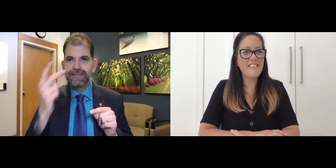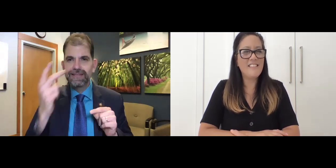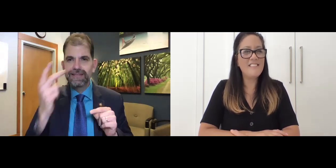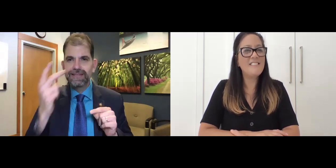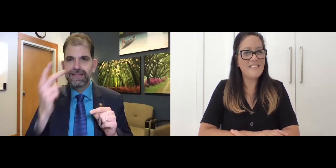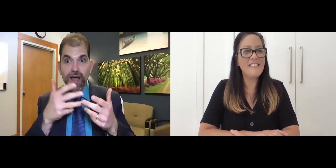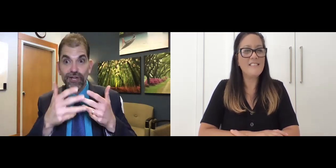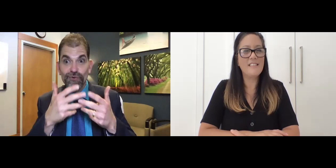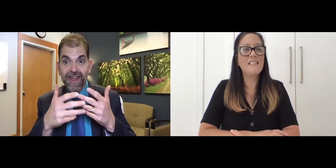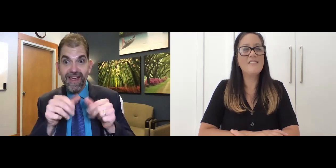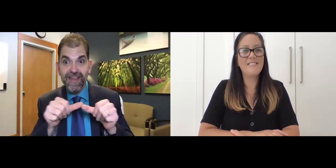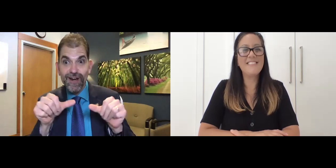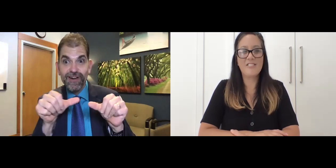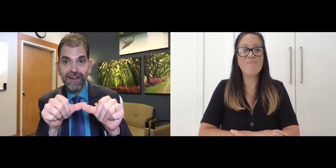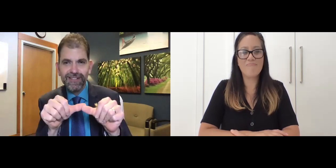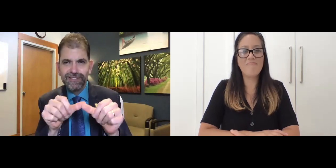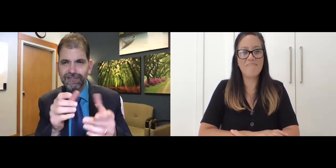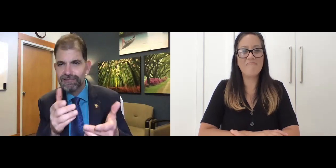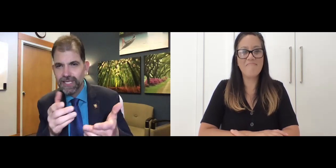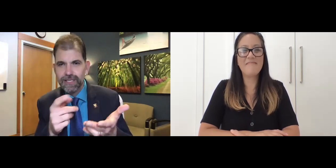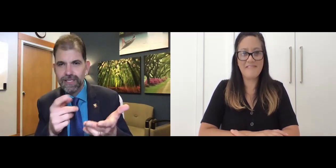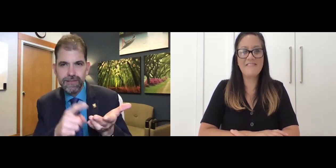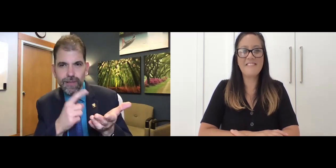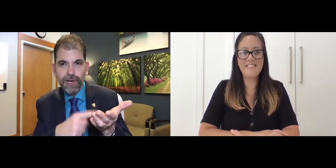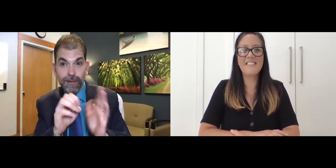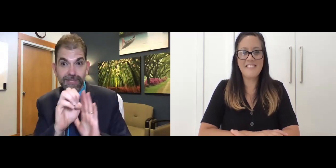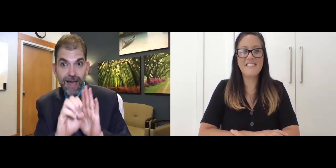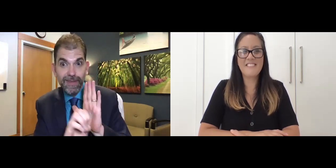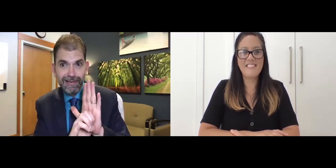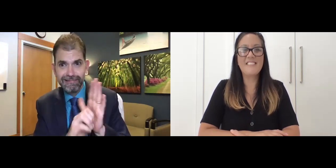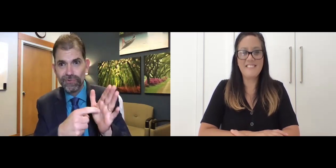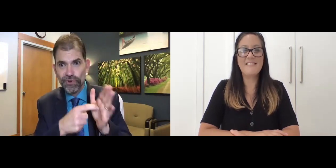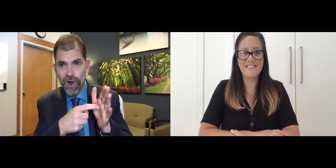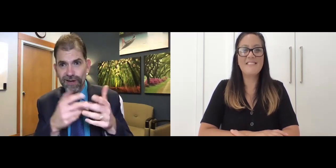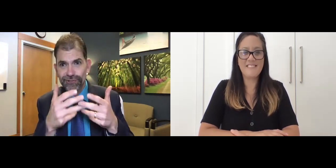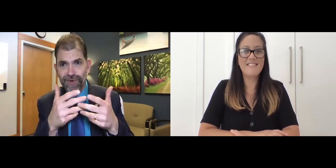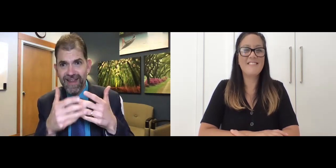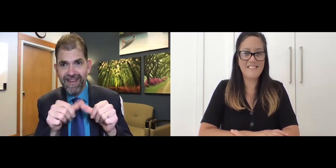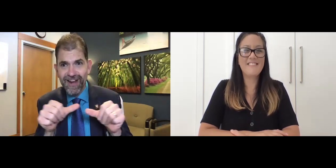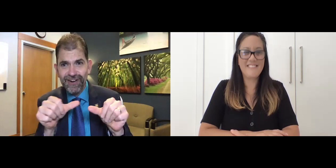the part of a hearing applicant where they struggle with that gray area,